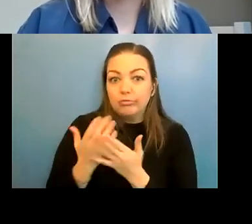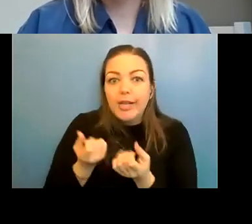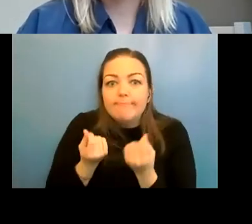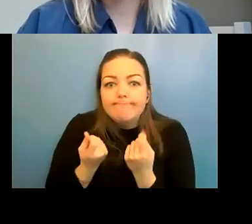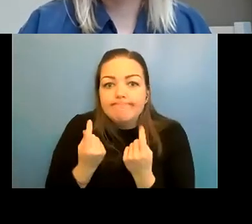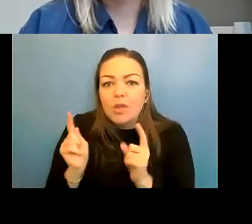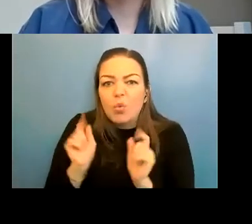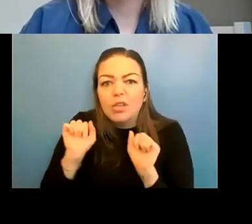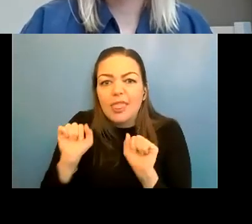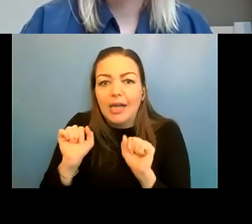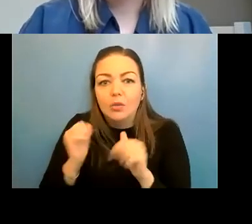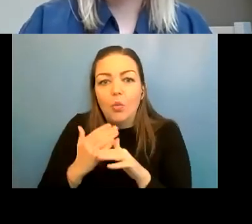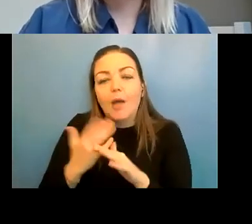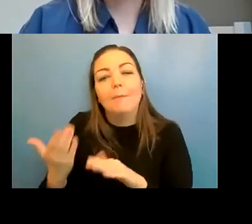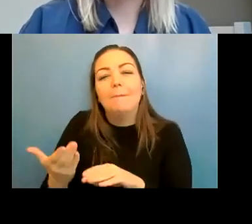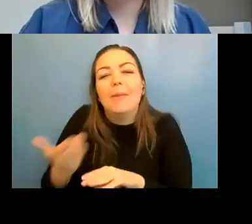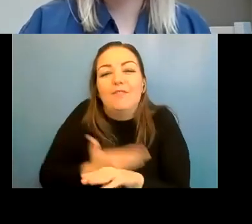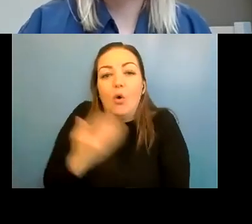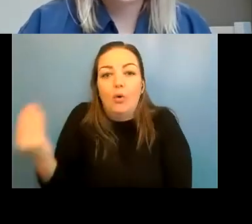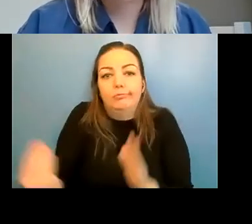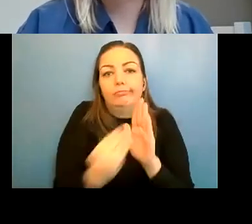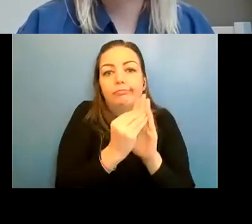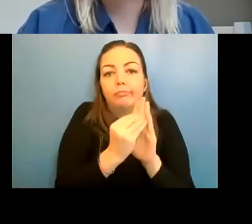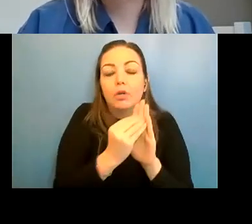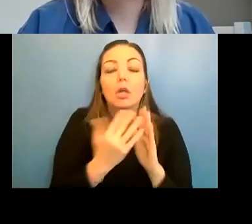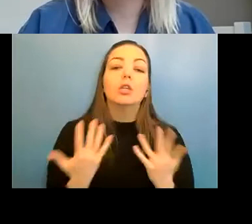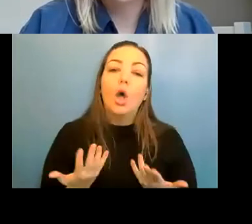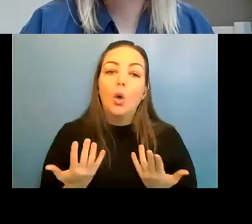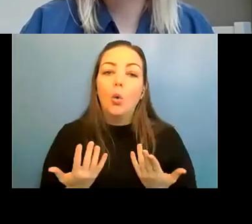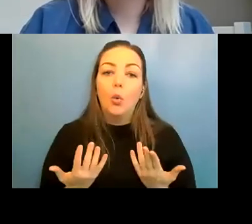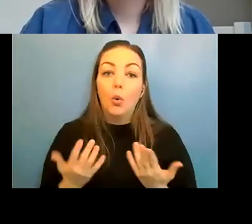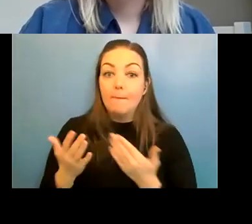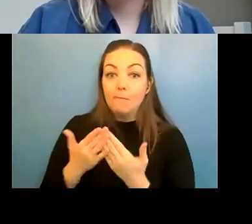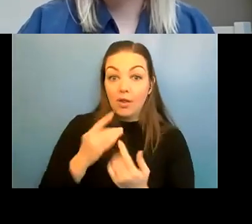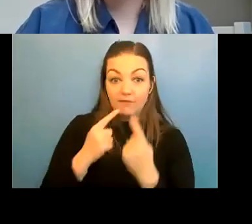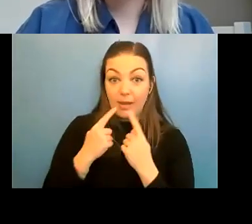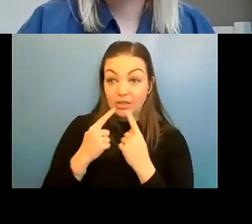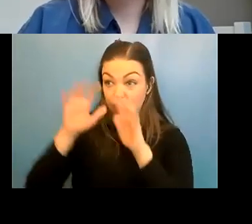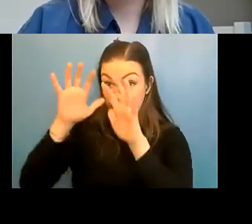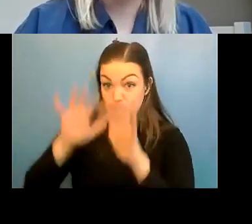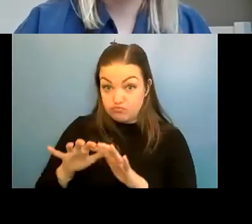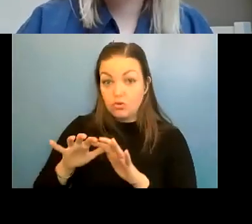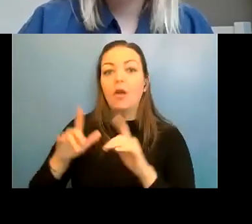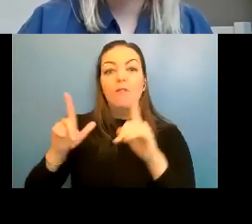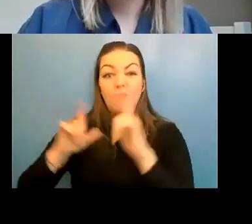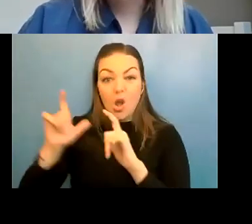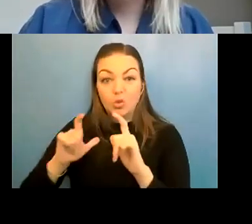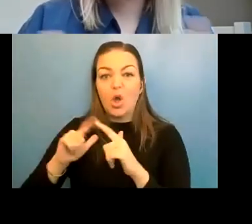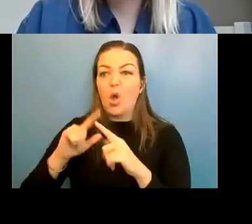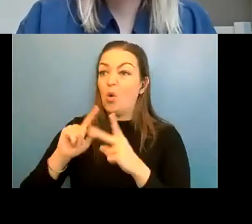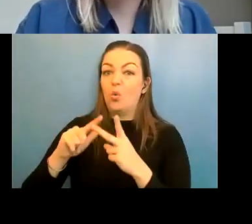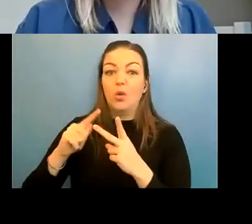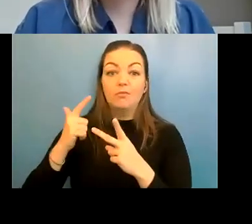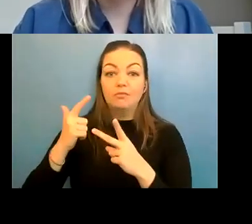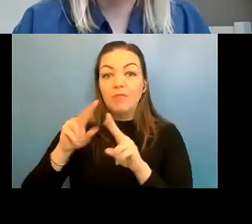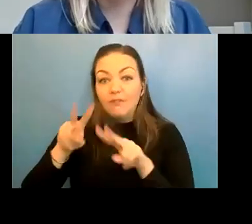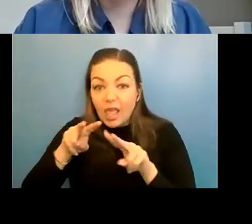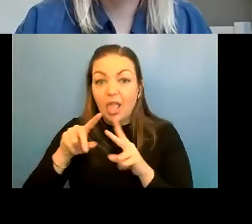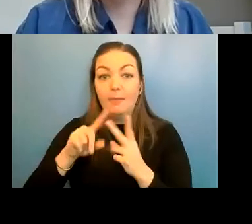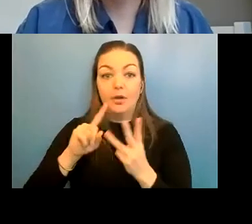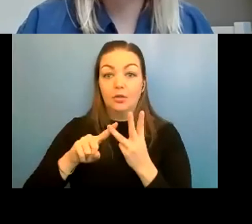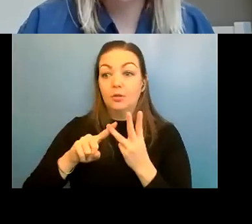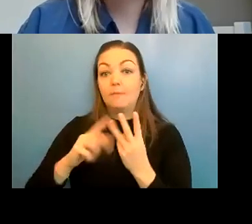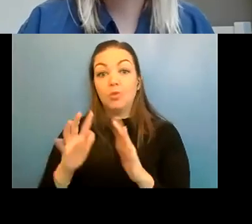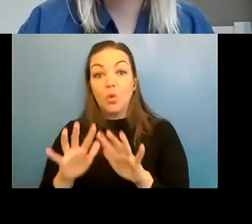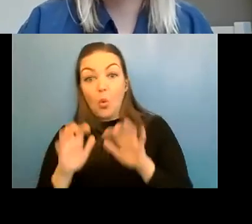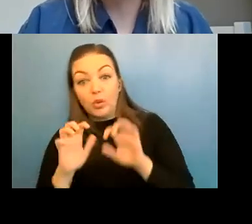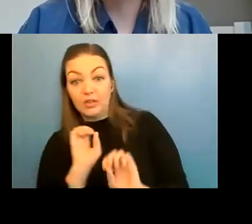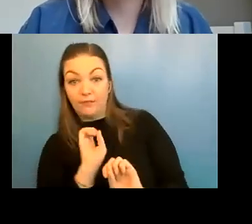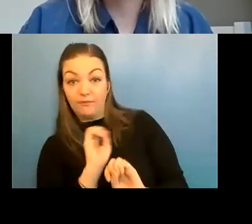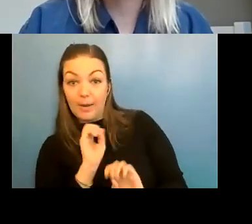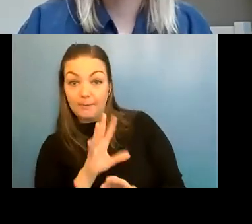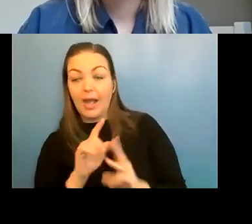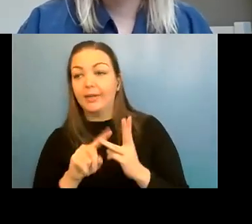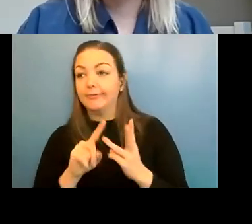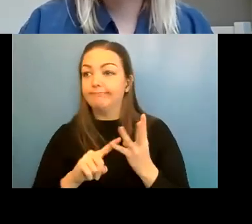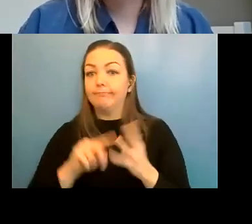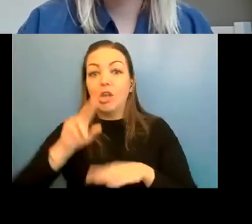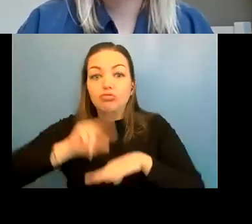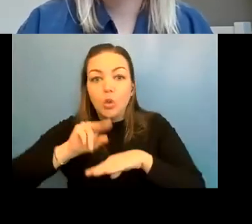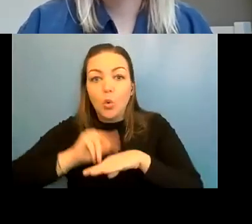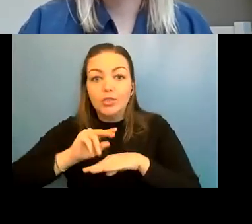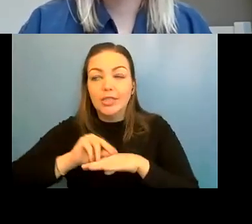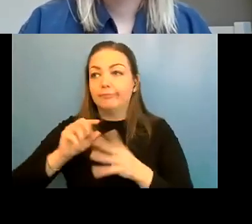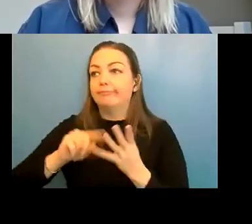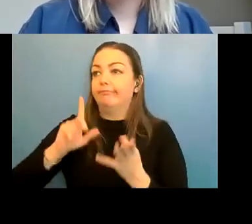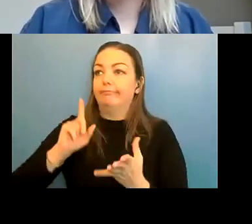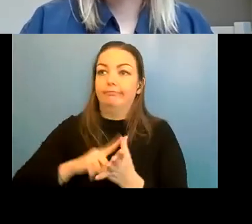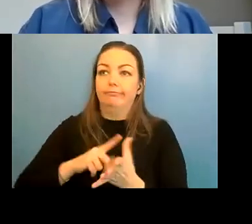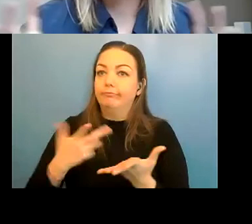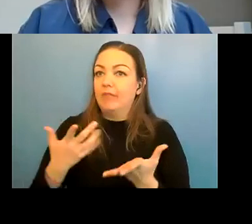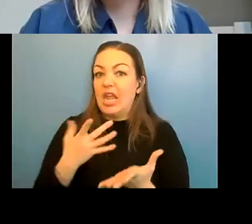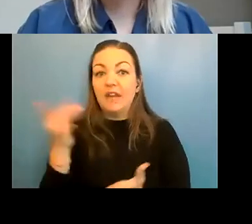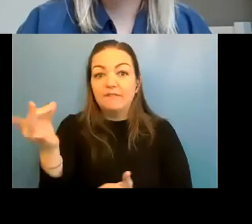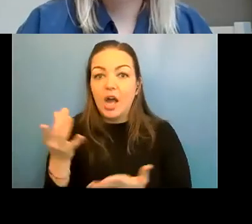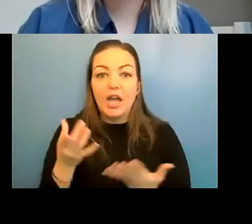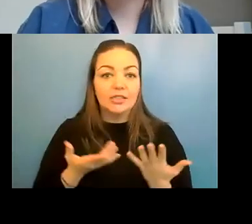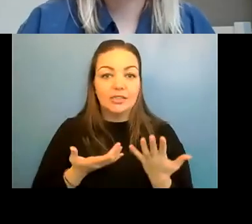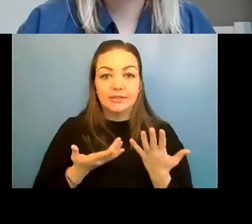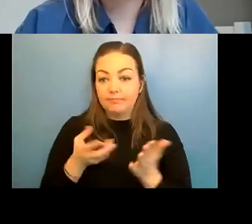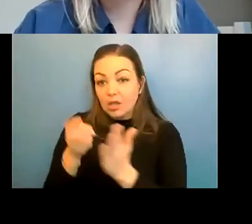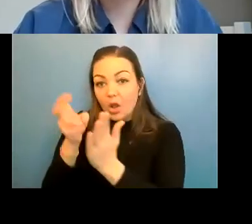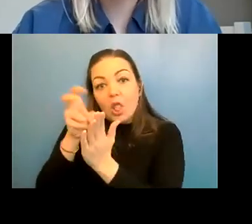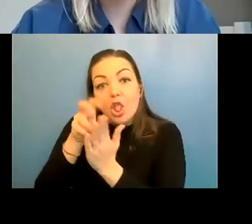have a responsibility to really understand what that work is before we move it forward", so the more information you have about your work the better.